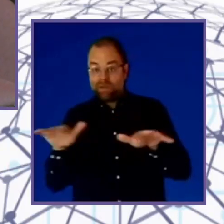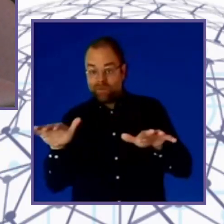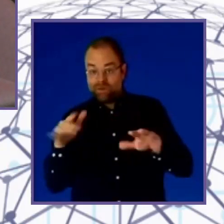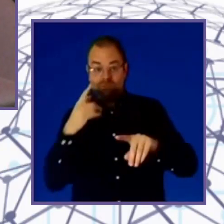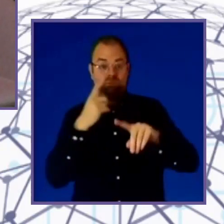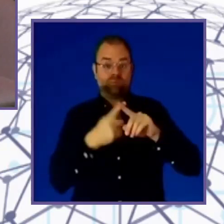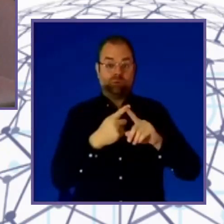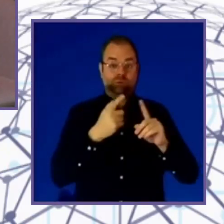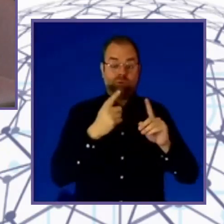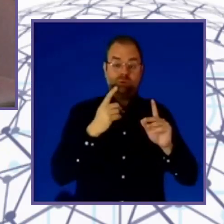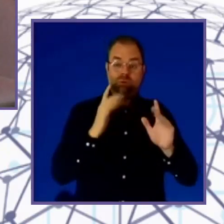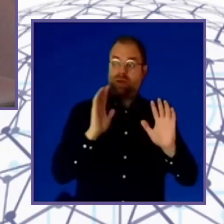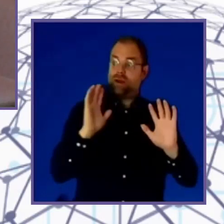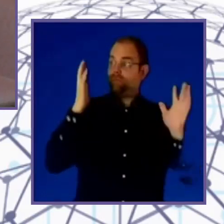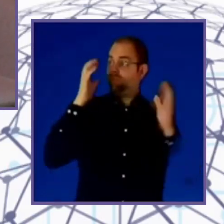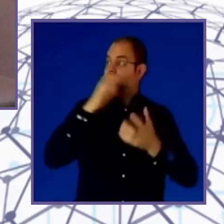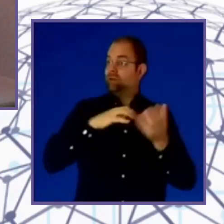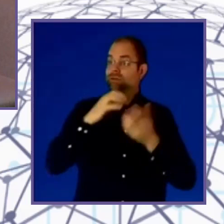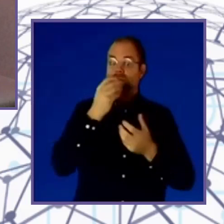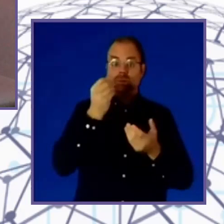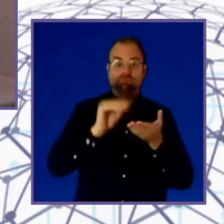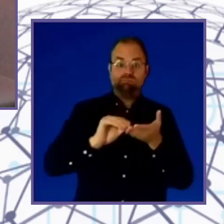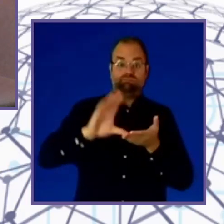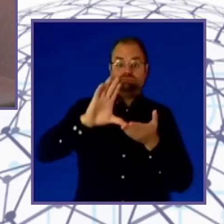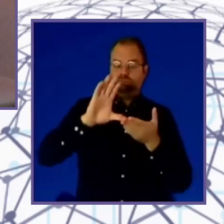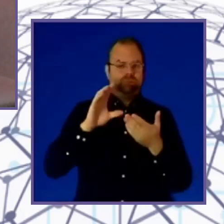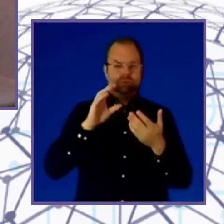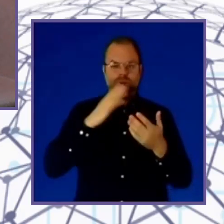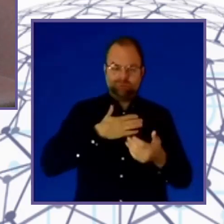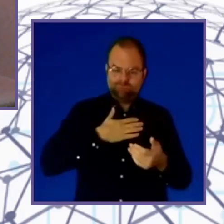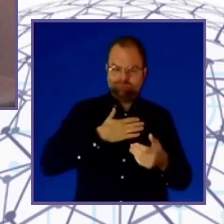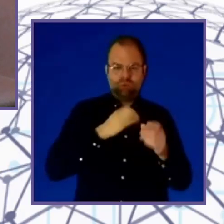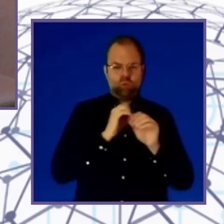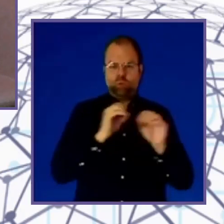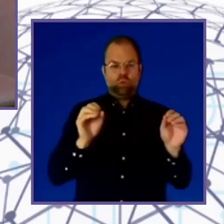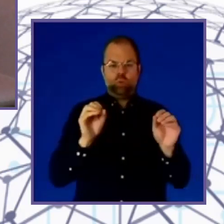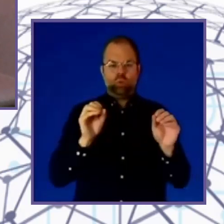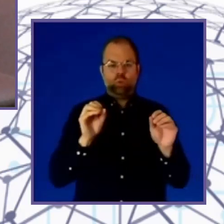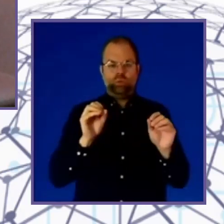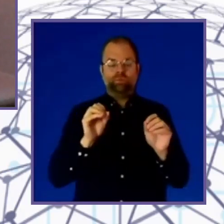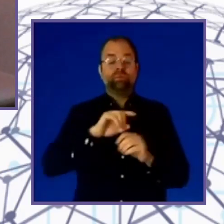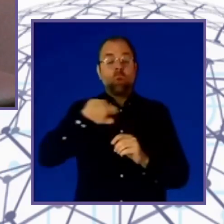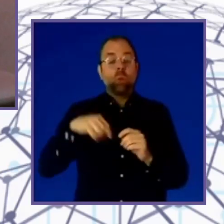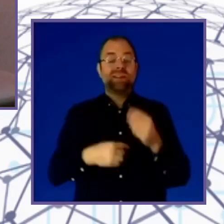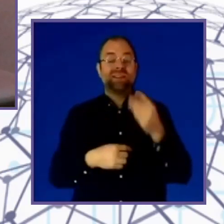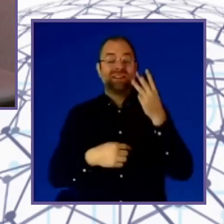with the support of inclusion, London and many deaf and disabled people's organisations,